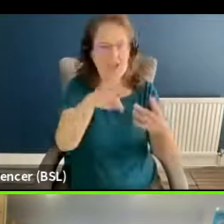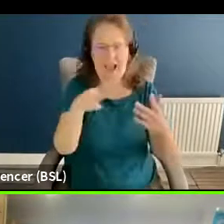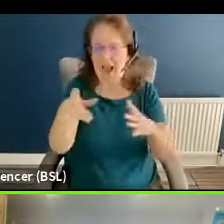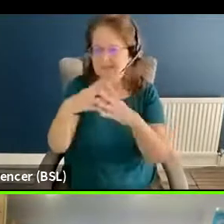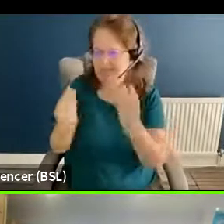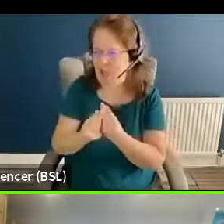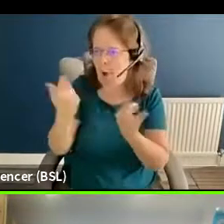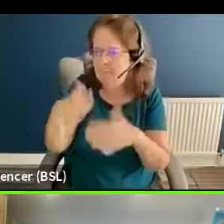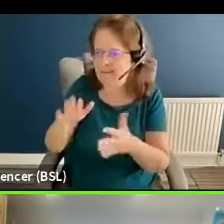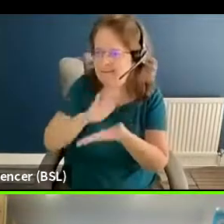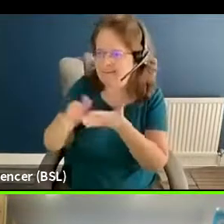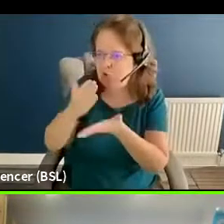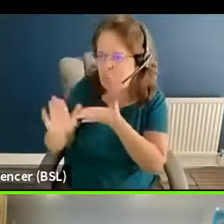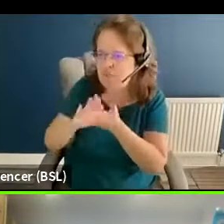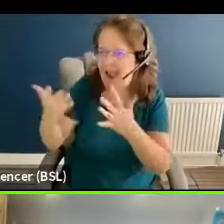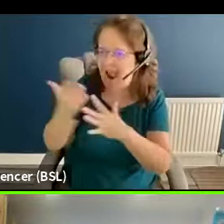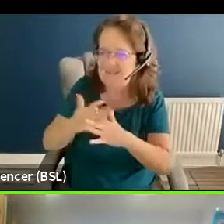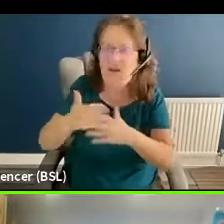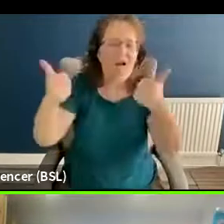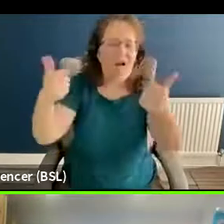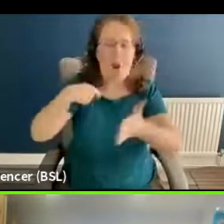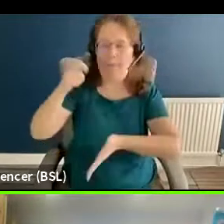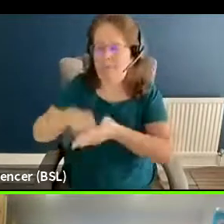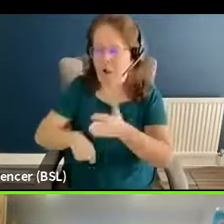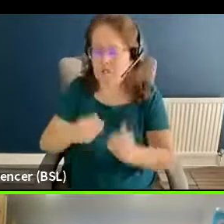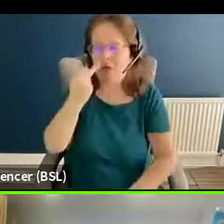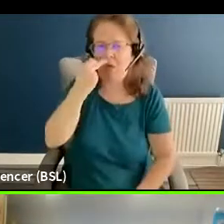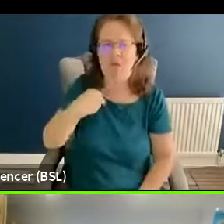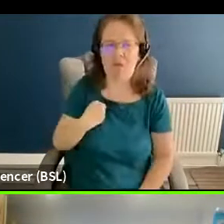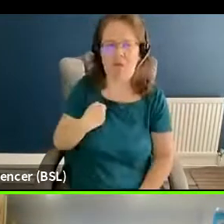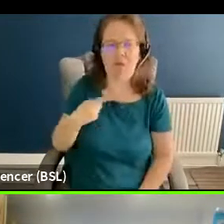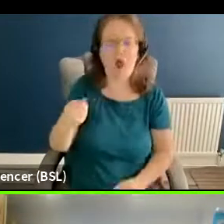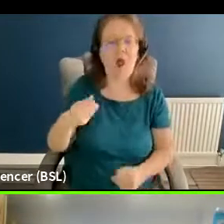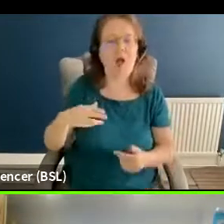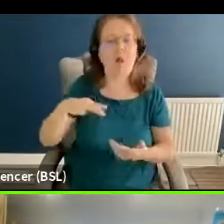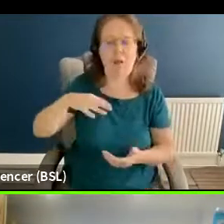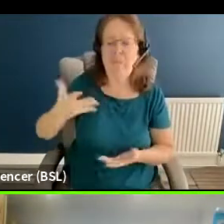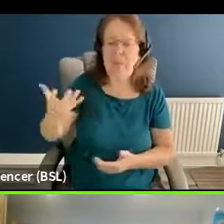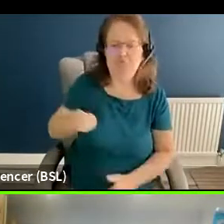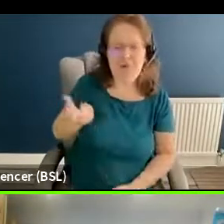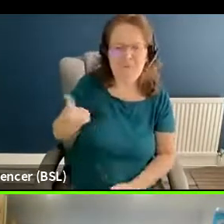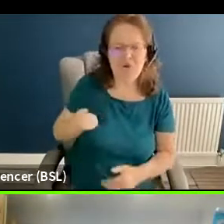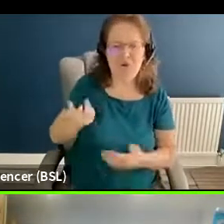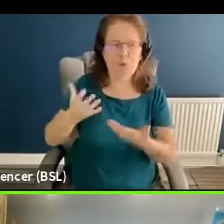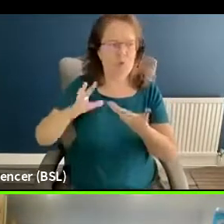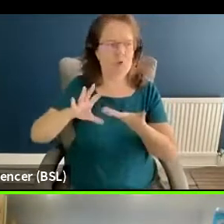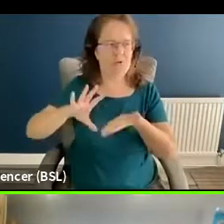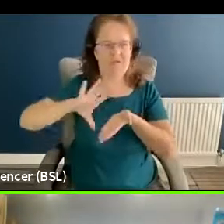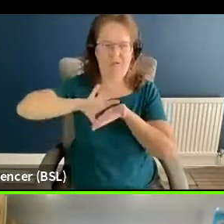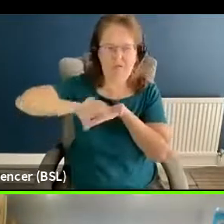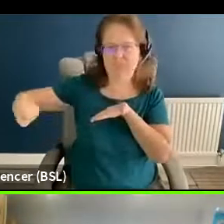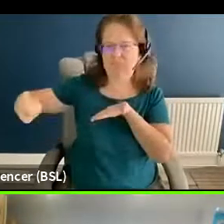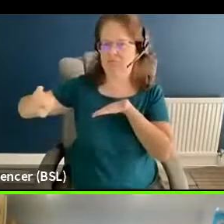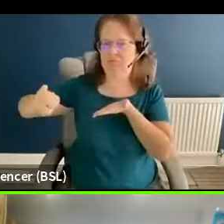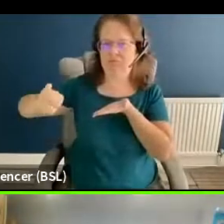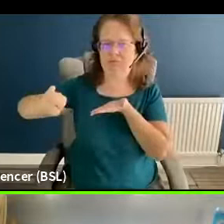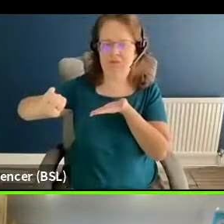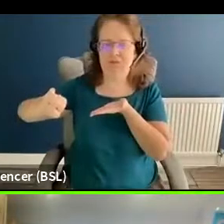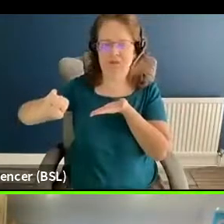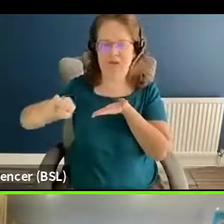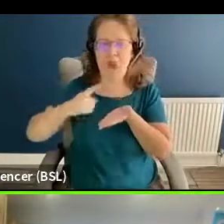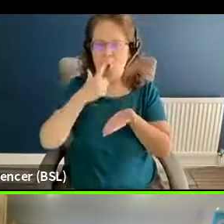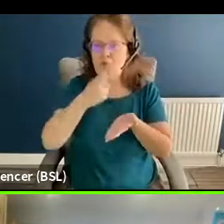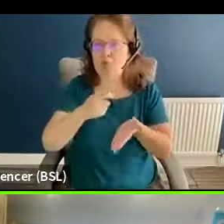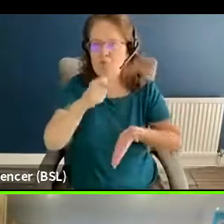they haven't, they take revenue away from what you could, you could genuinely fix the website